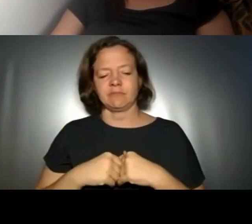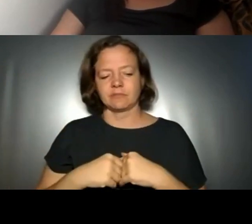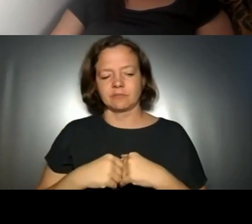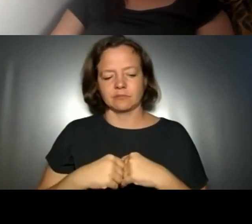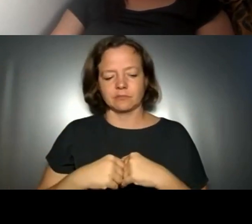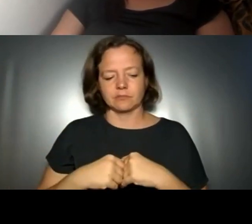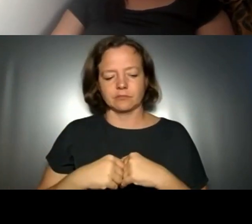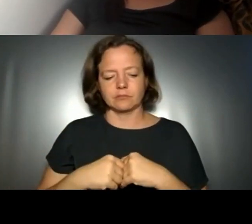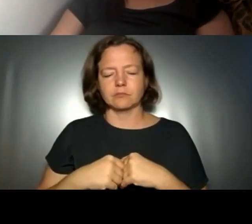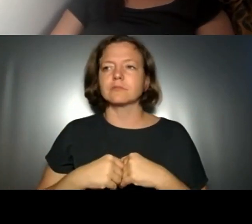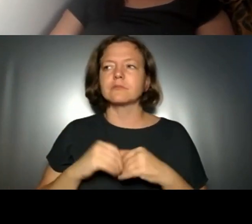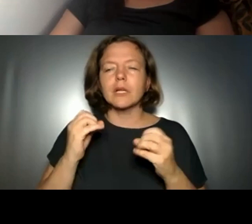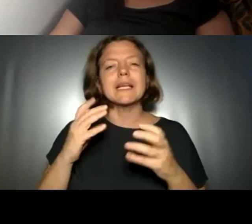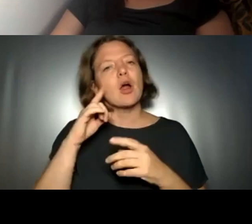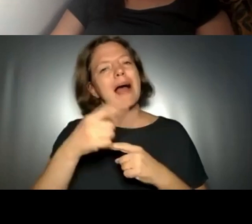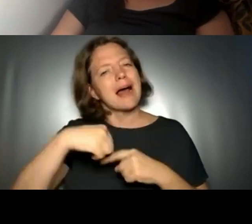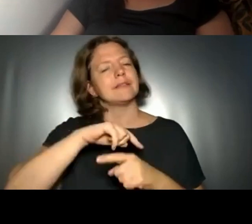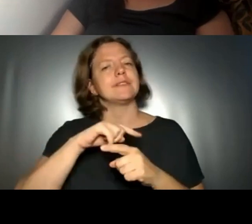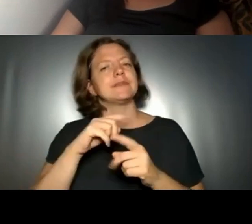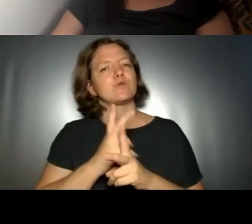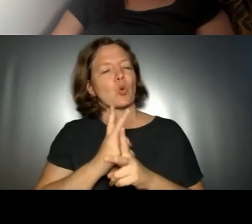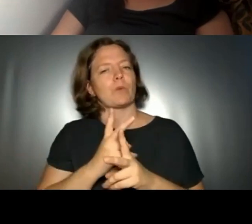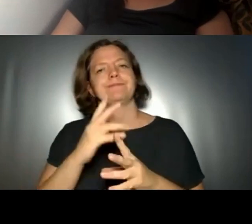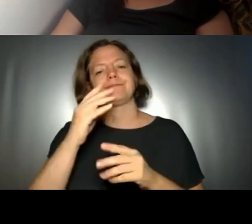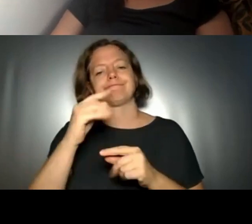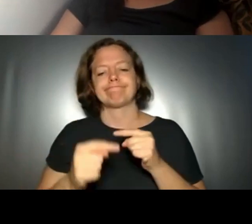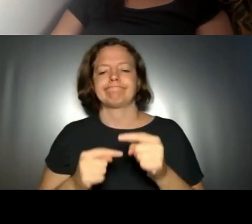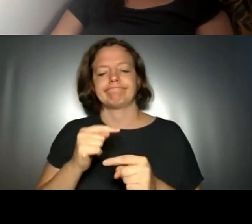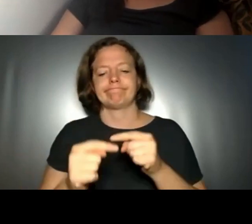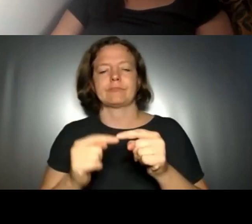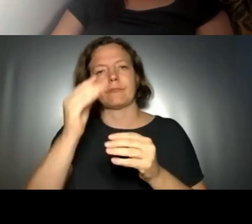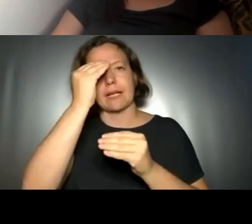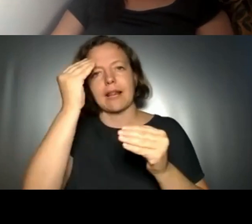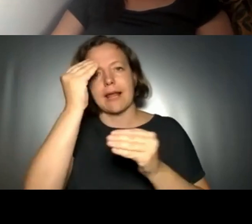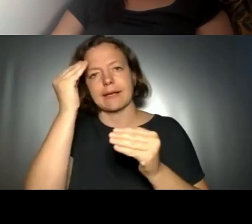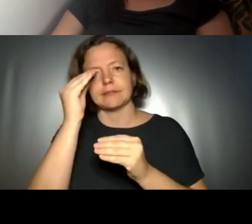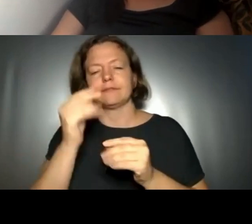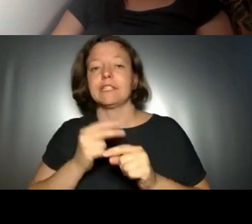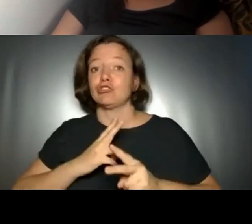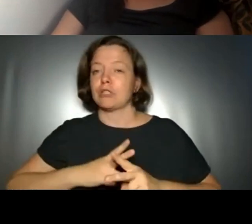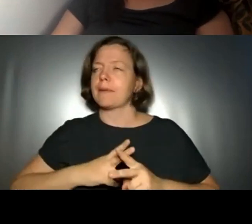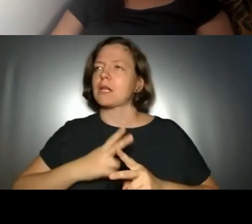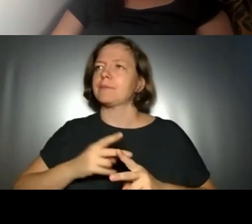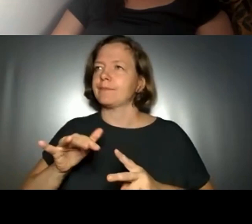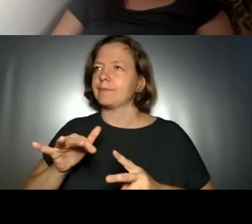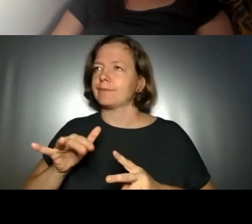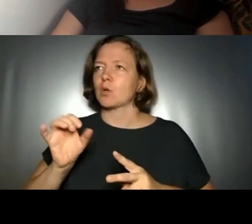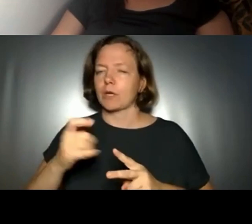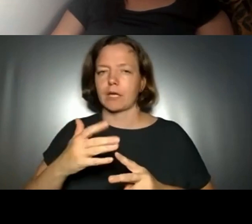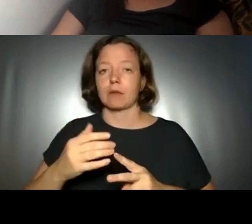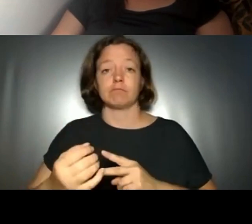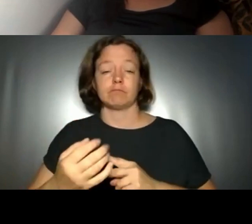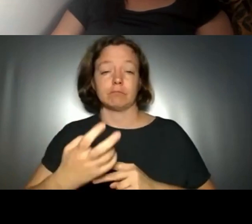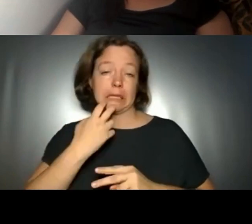We are learning. We are coming from our own disabilities and expanding outwards with the people we invite,